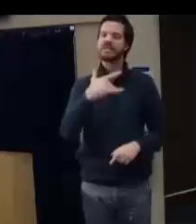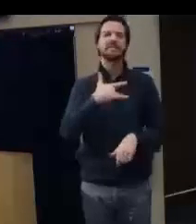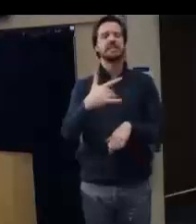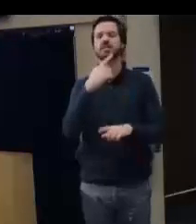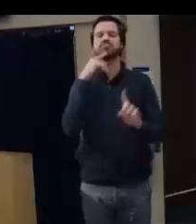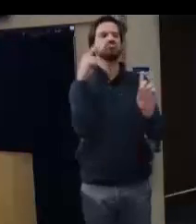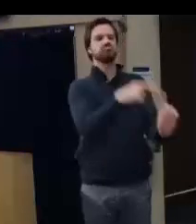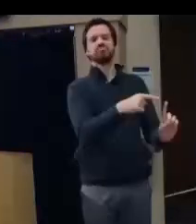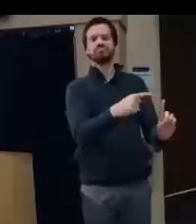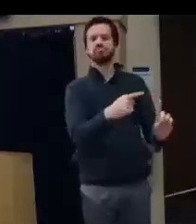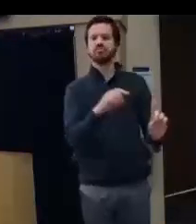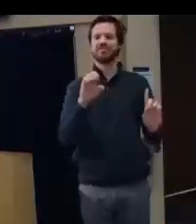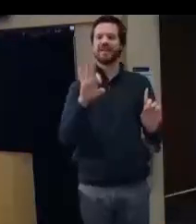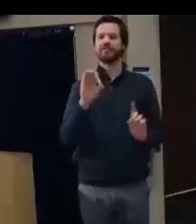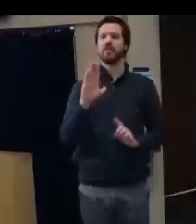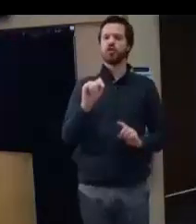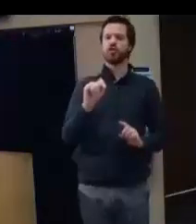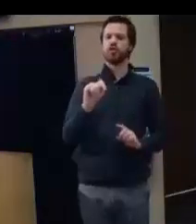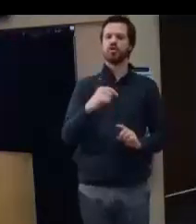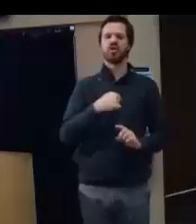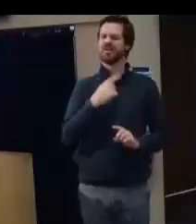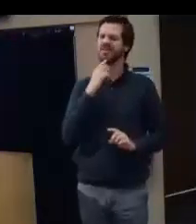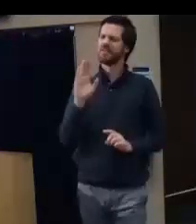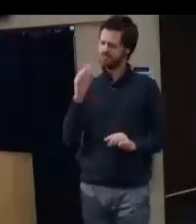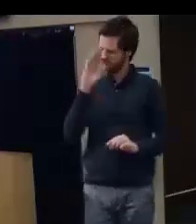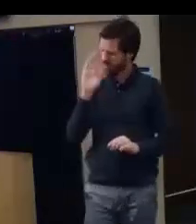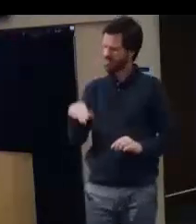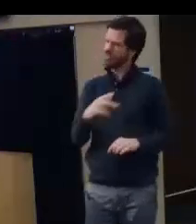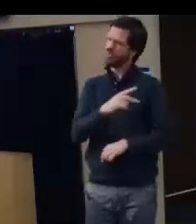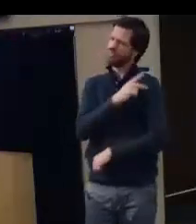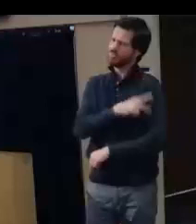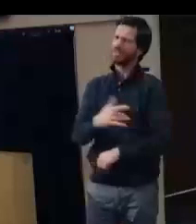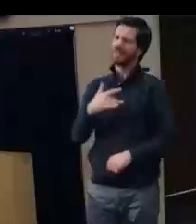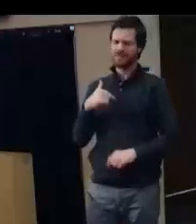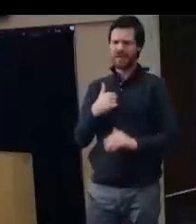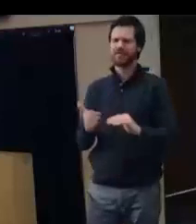to their effort and when I let them know oh well we know that patients have an elevated risk of